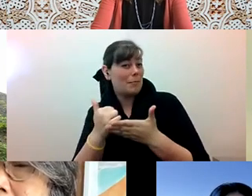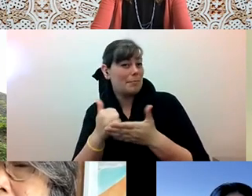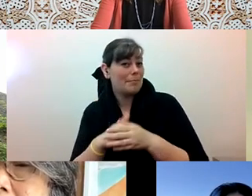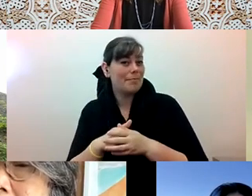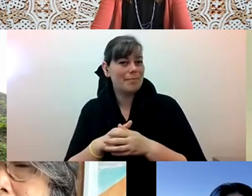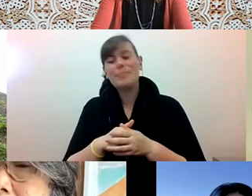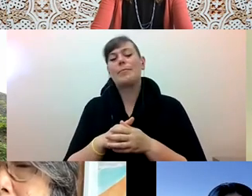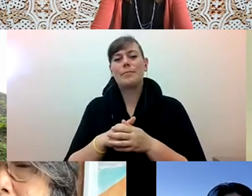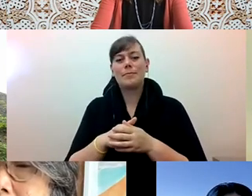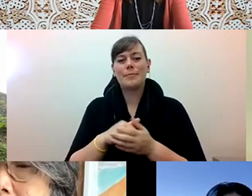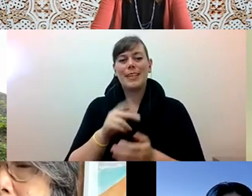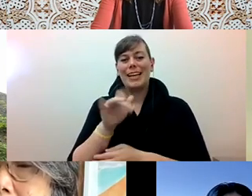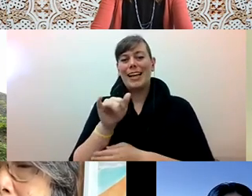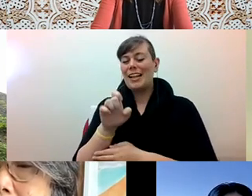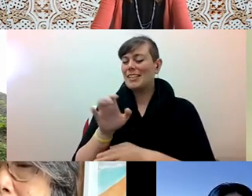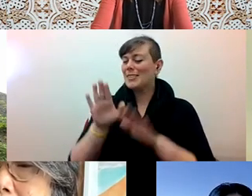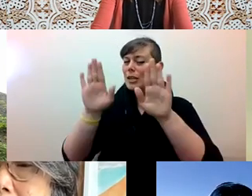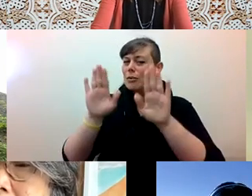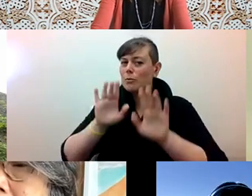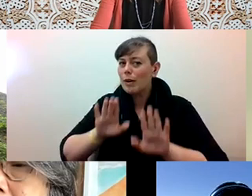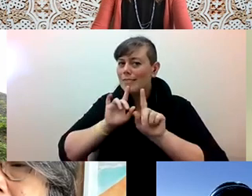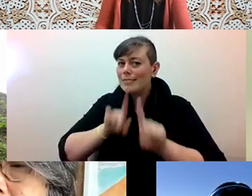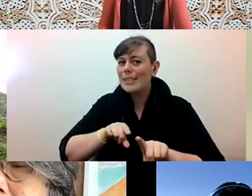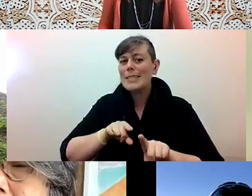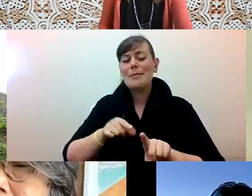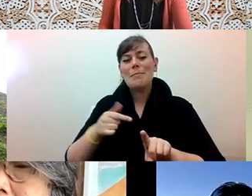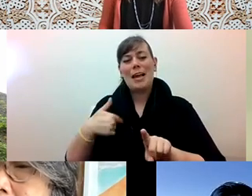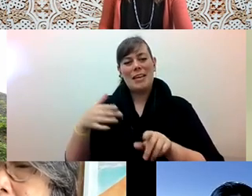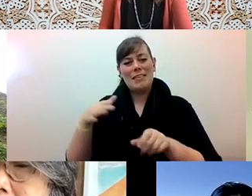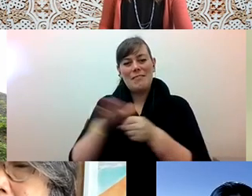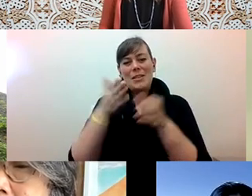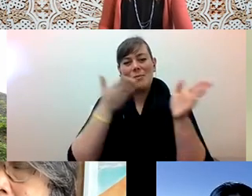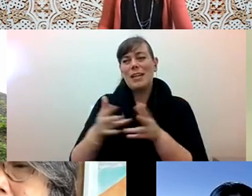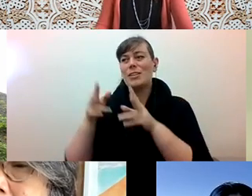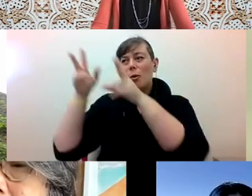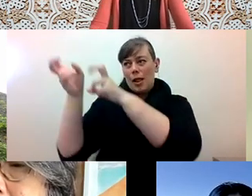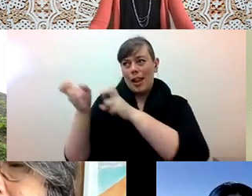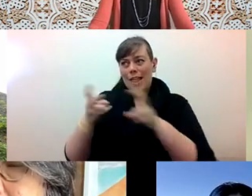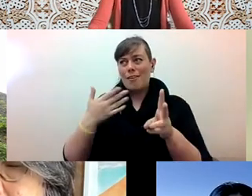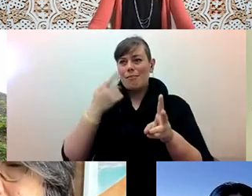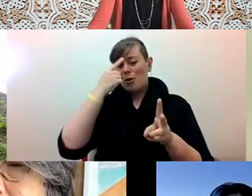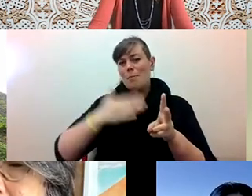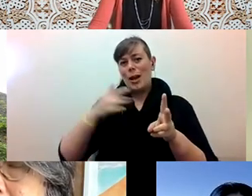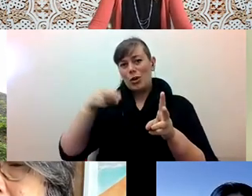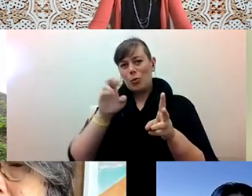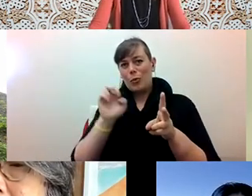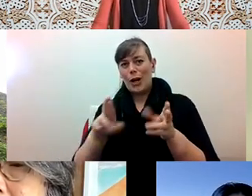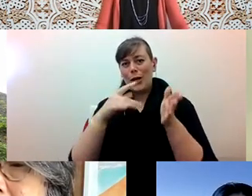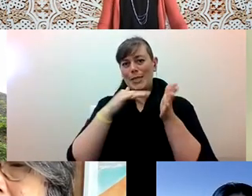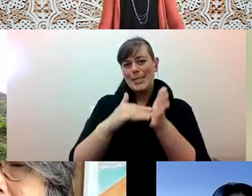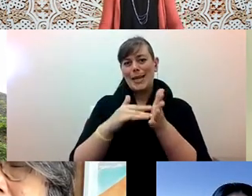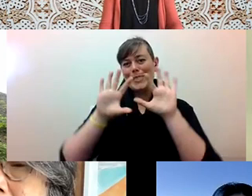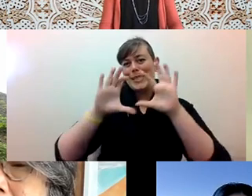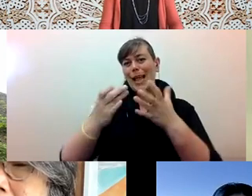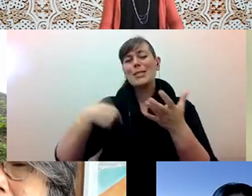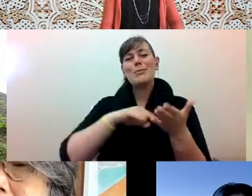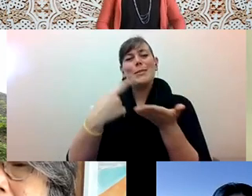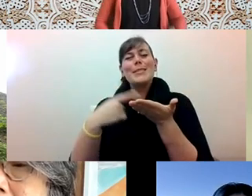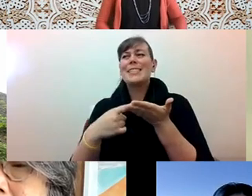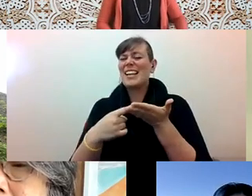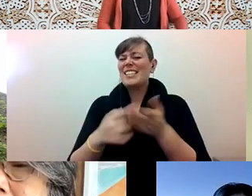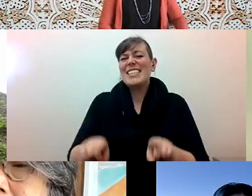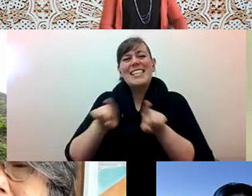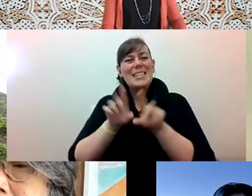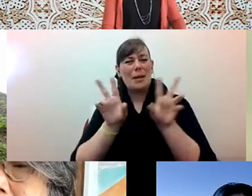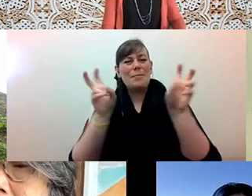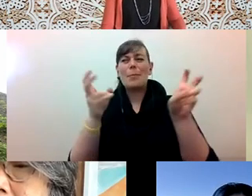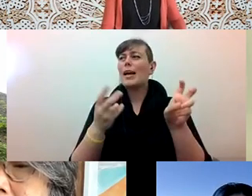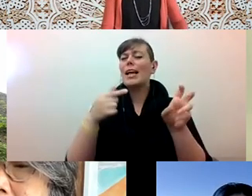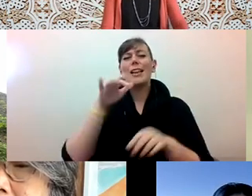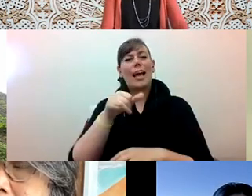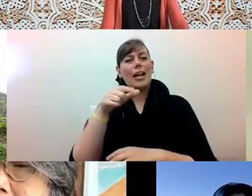Kyle Livie (he/him/his): That's a fantastic response and I fully plan on excerpting that for my Queer Studies class when we talk about who comes under the queer umbrella because it... it is... it addresses this idea that I think